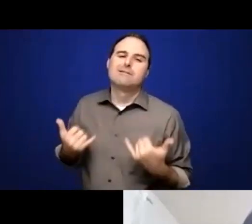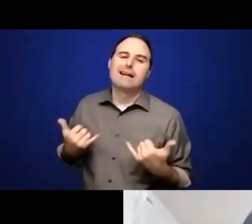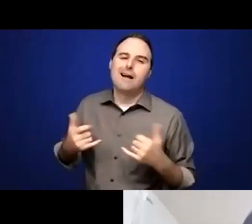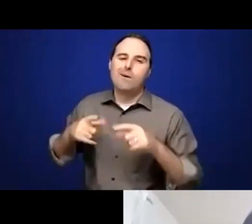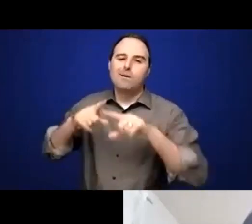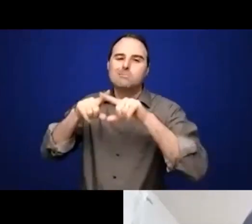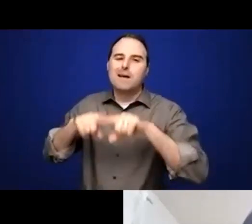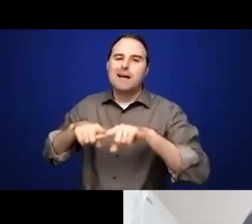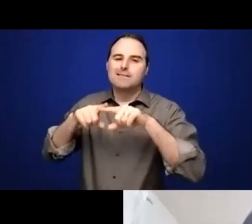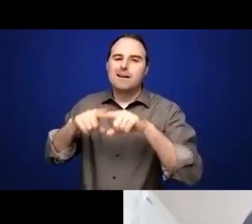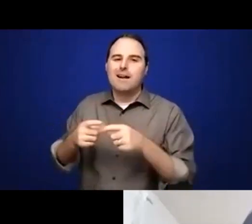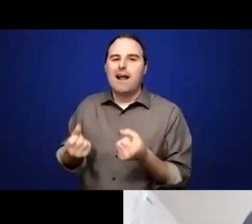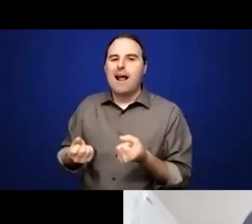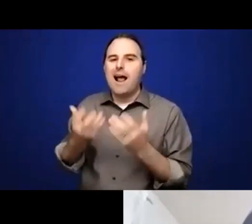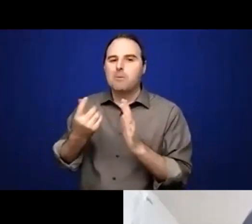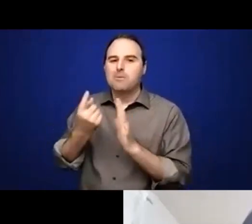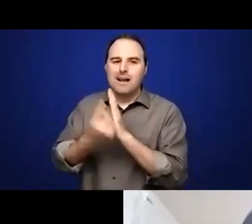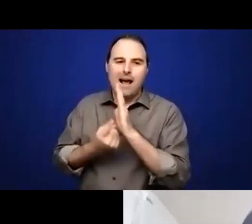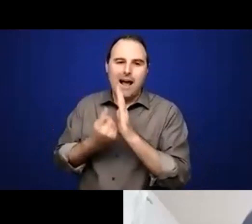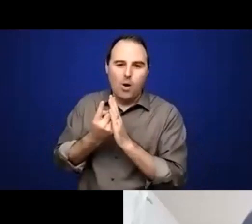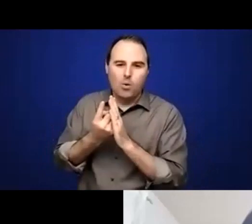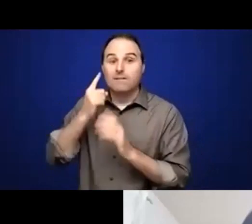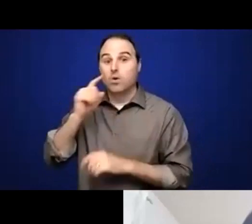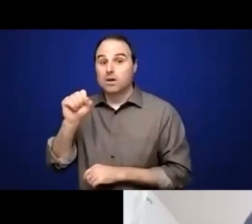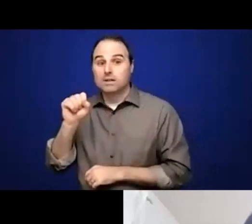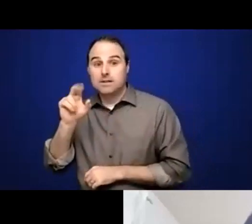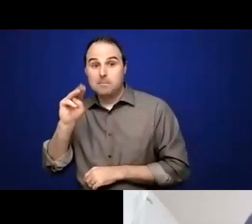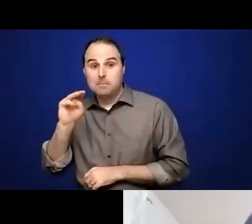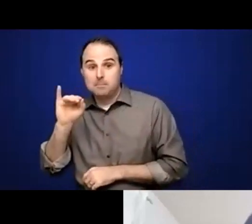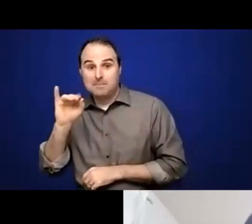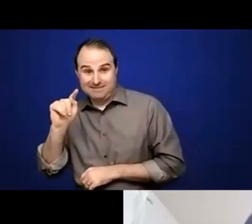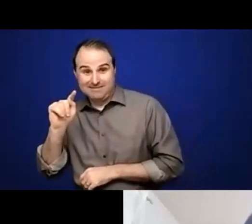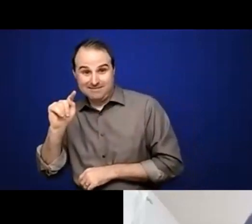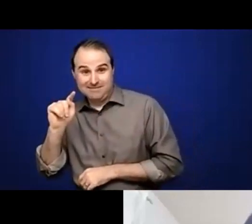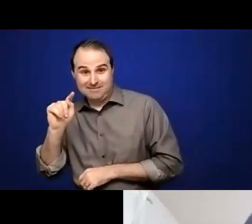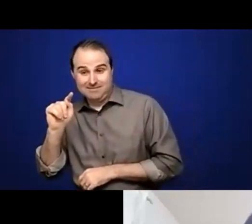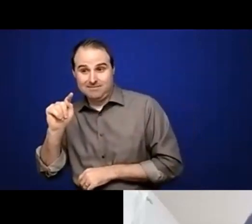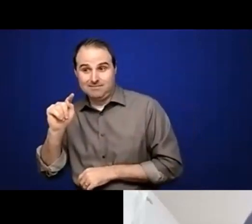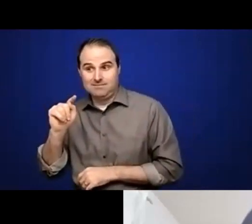like for the summit itself and everything there. So it ends up being right now, we